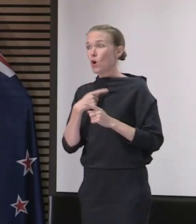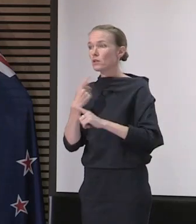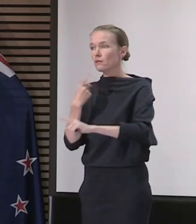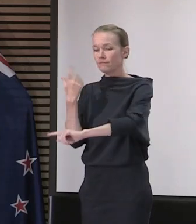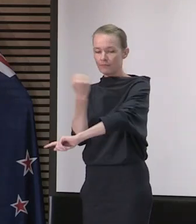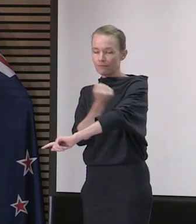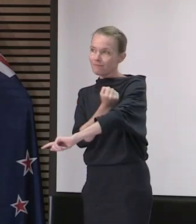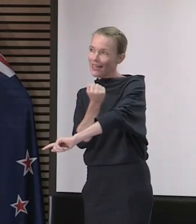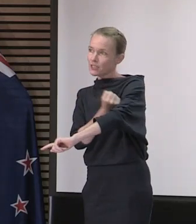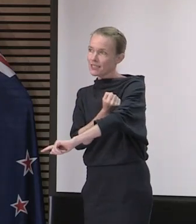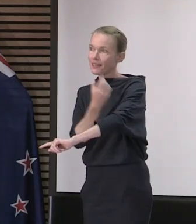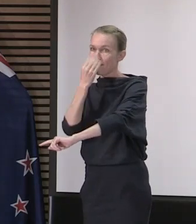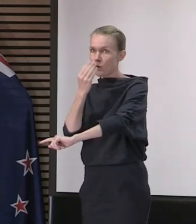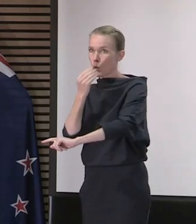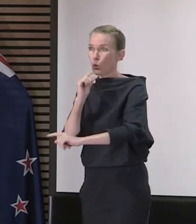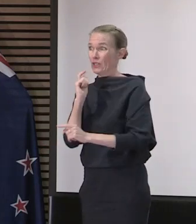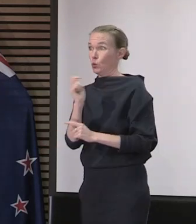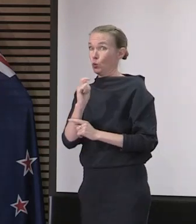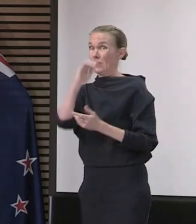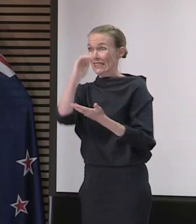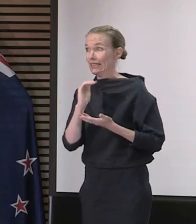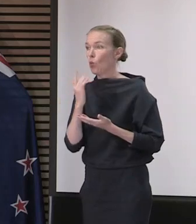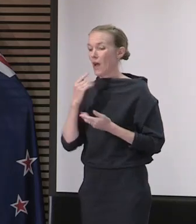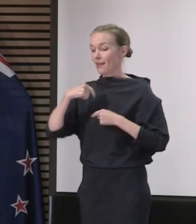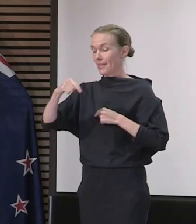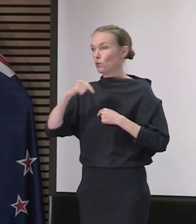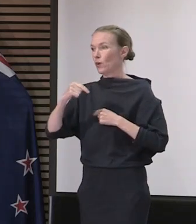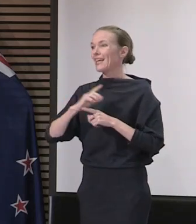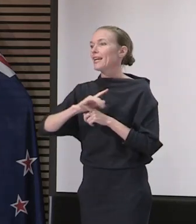priority for the next two shipments of further vaccine,